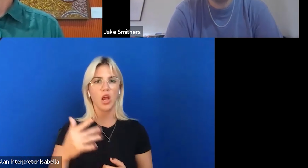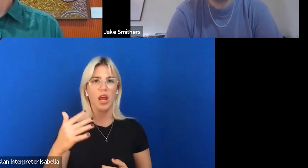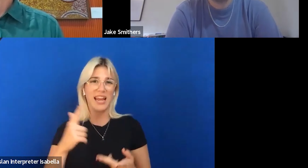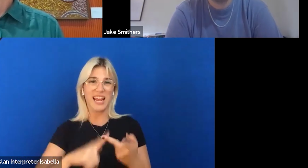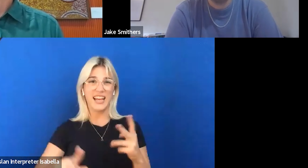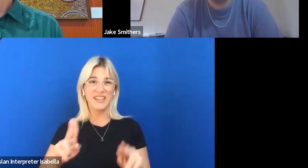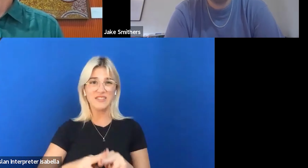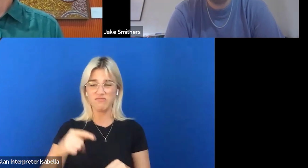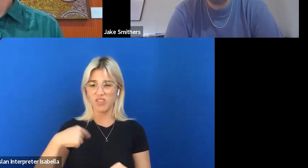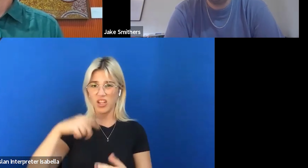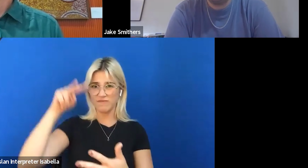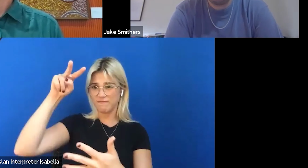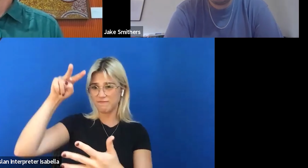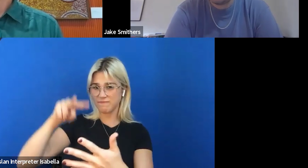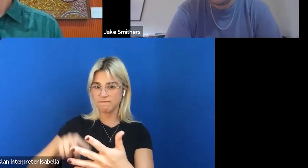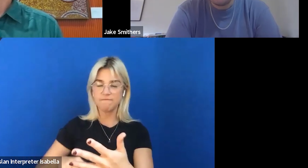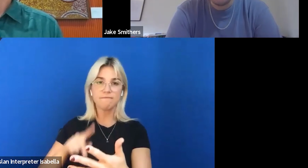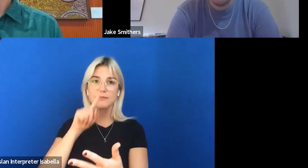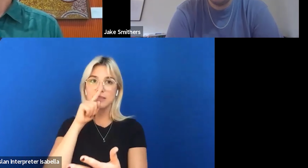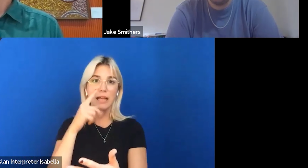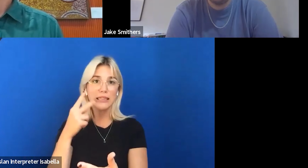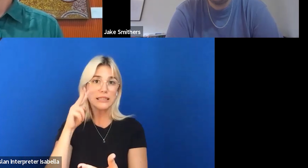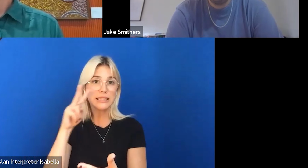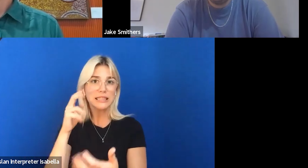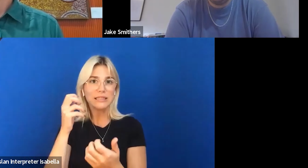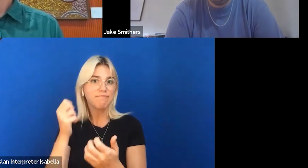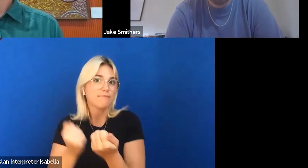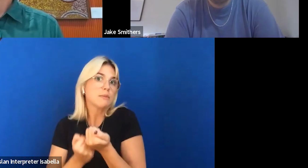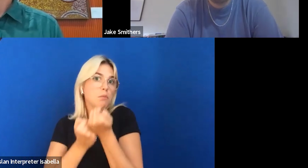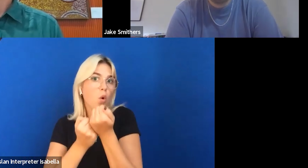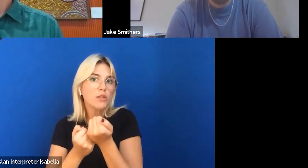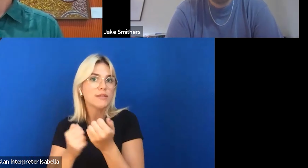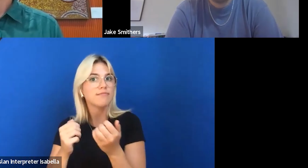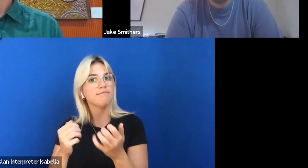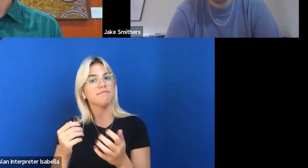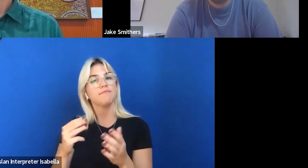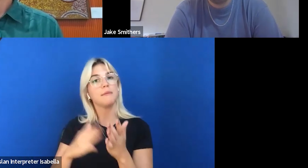of this support material or some of this information,